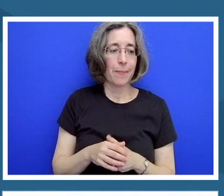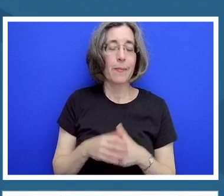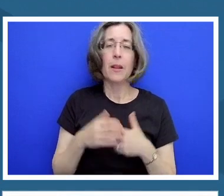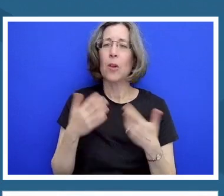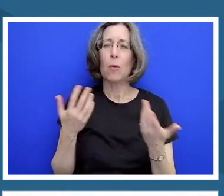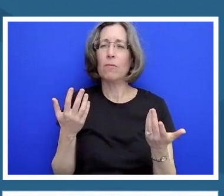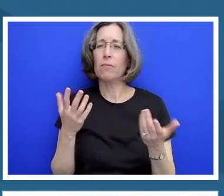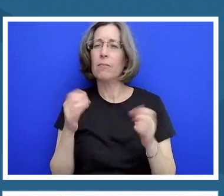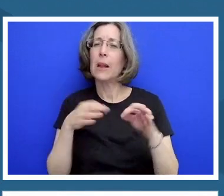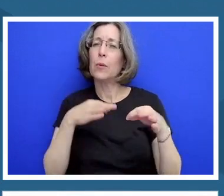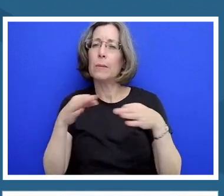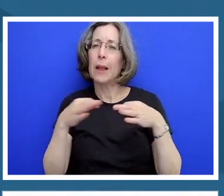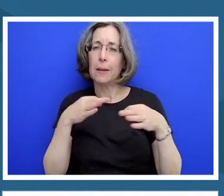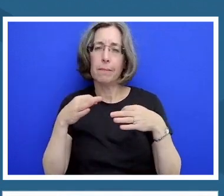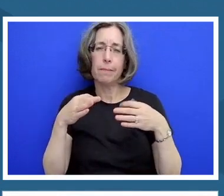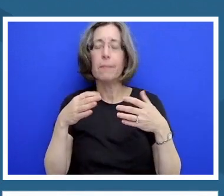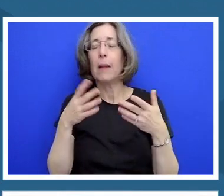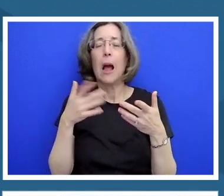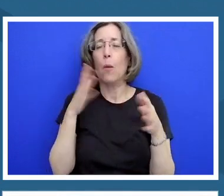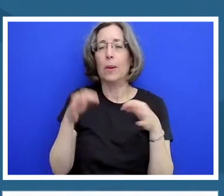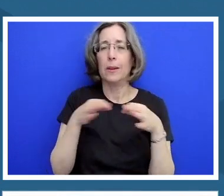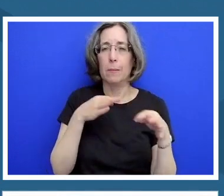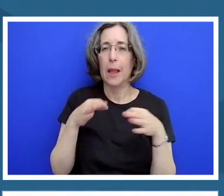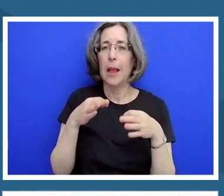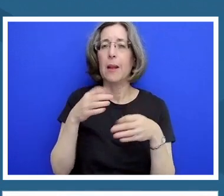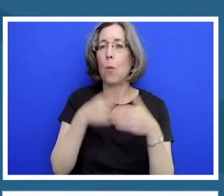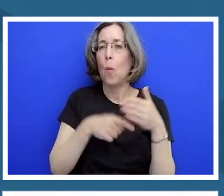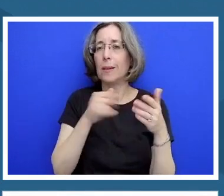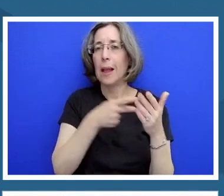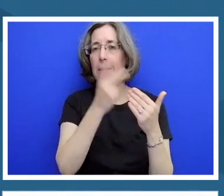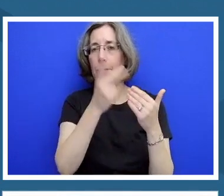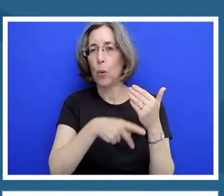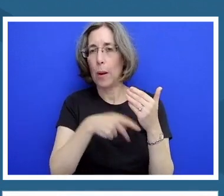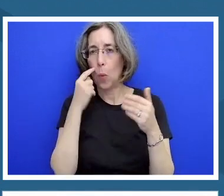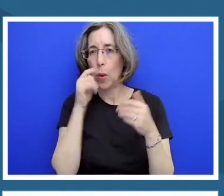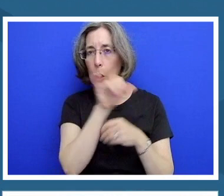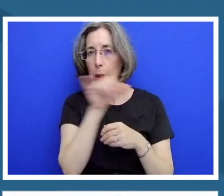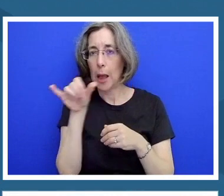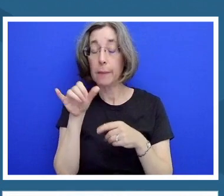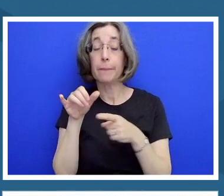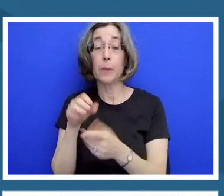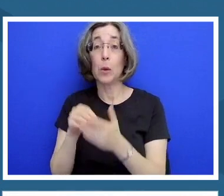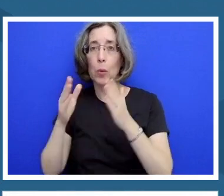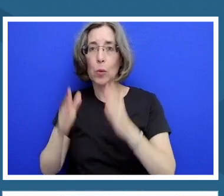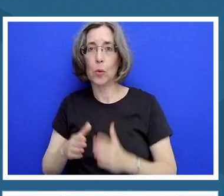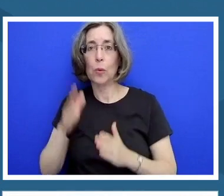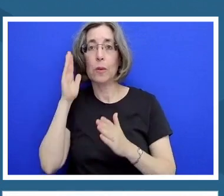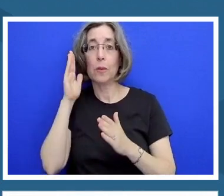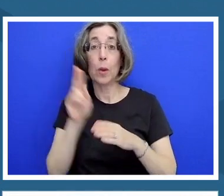first they're going to use the telescopes to take multiple images of your alien solar system